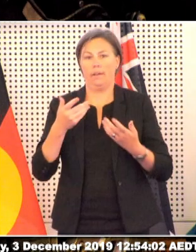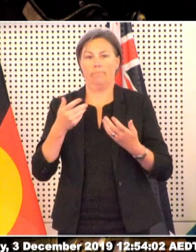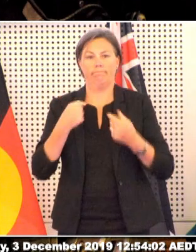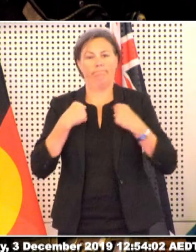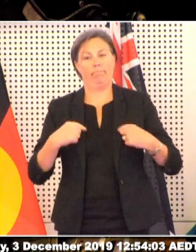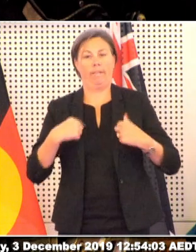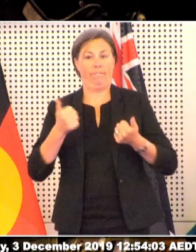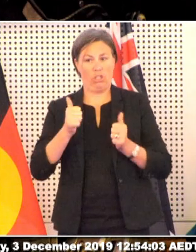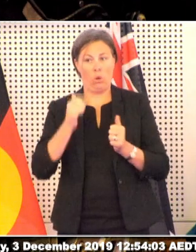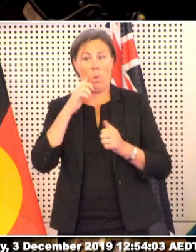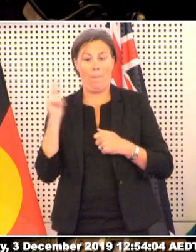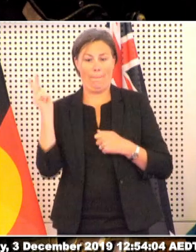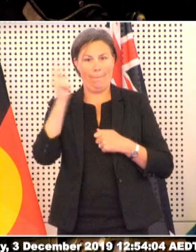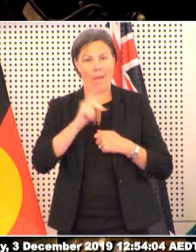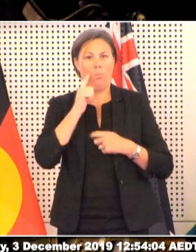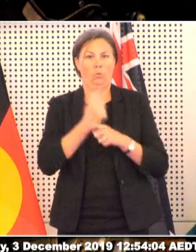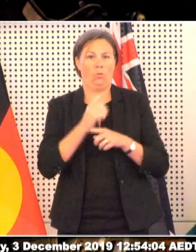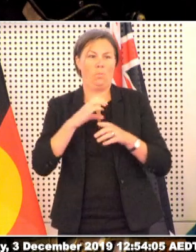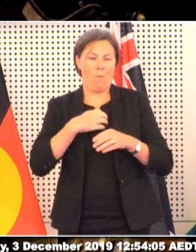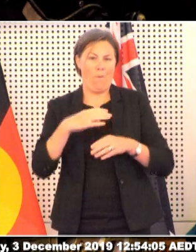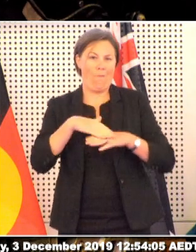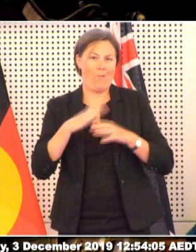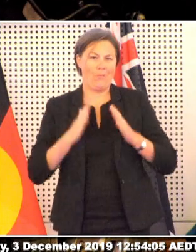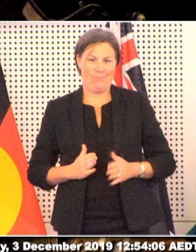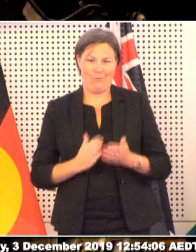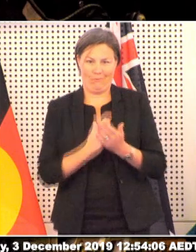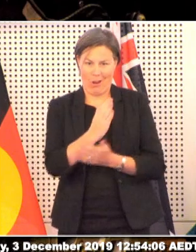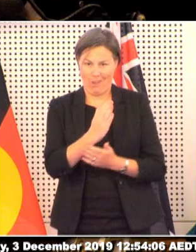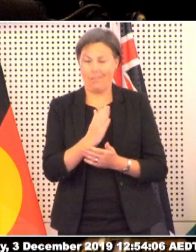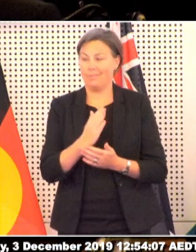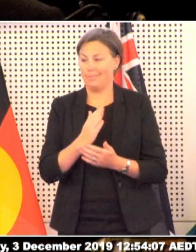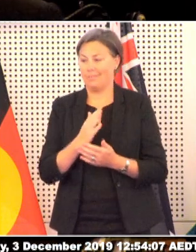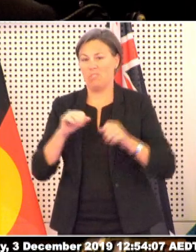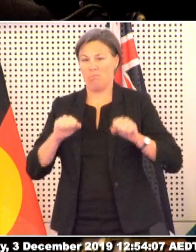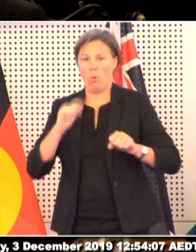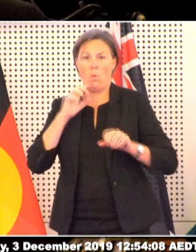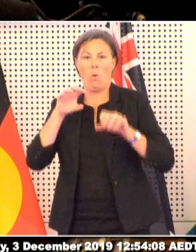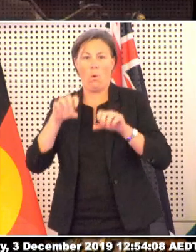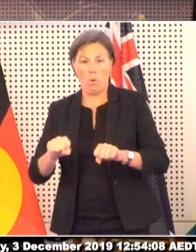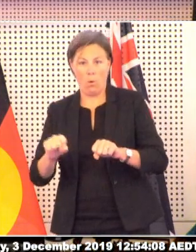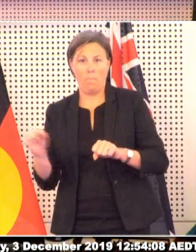investigate some of the other elements. If the Commission pleases. Well, we will adjourn till about 2.35 to make sure that